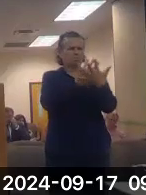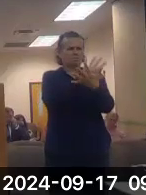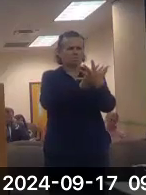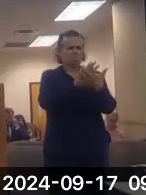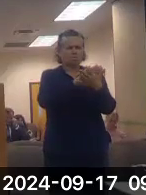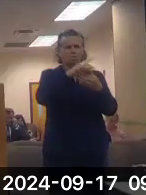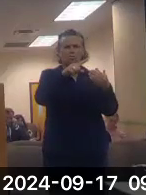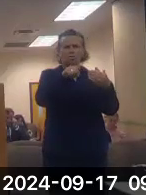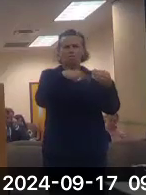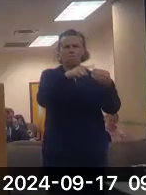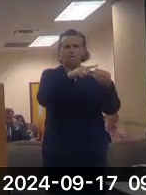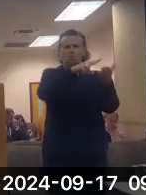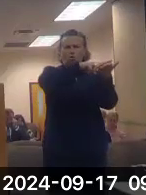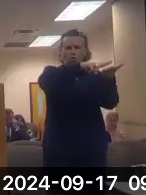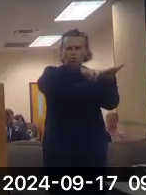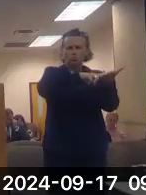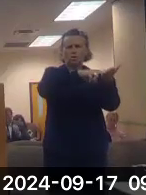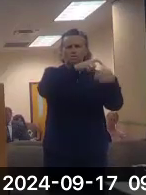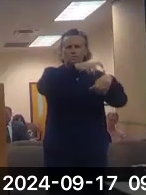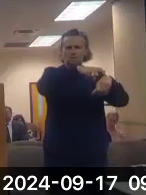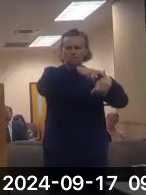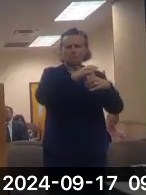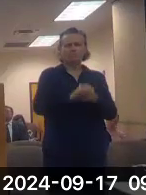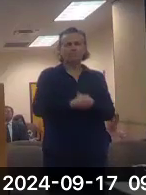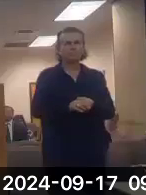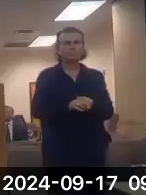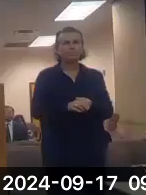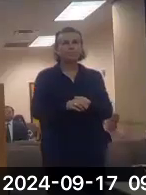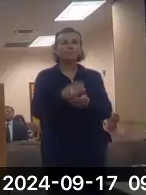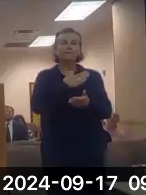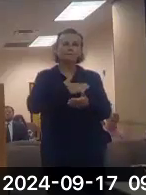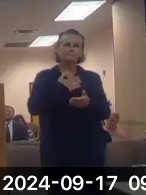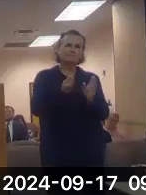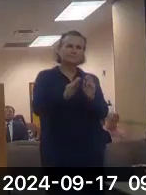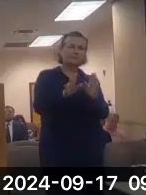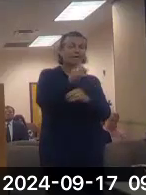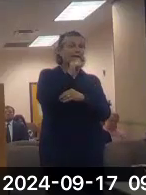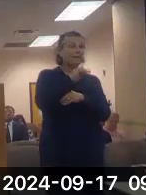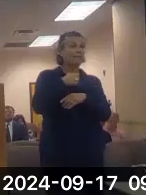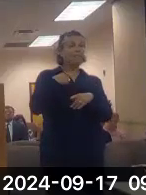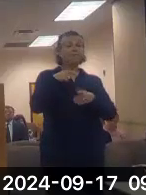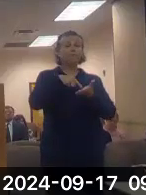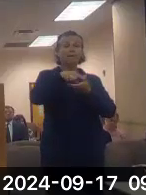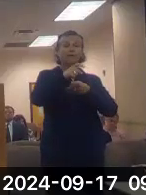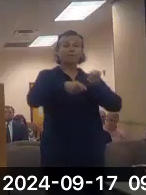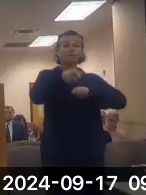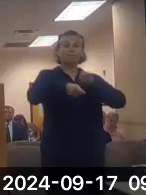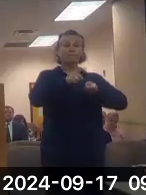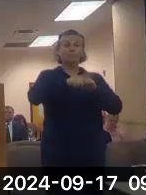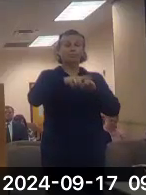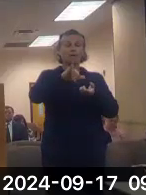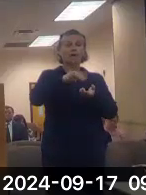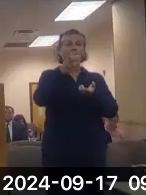Reginald Parson: clarity that this group is seeking. And if they do pay into the fund immediately, once the contract is ratified